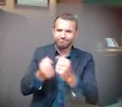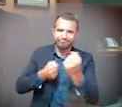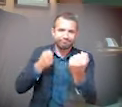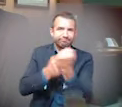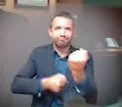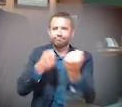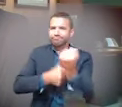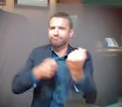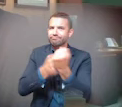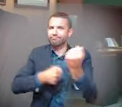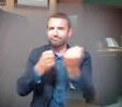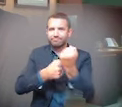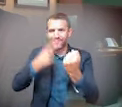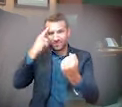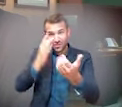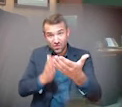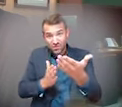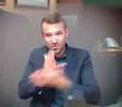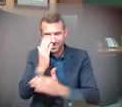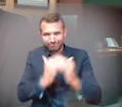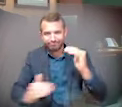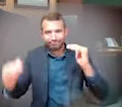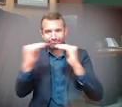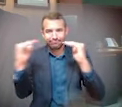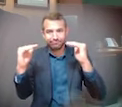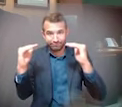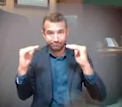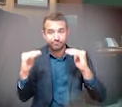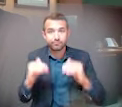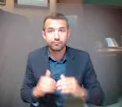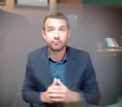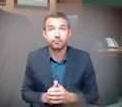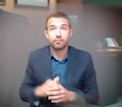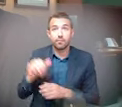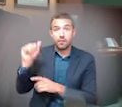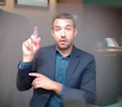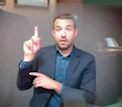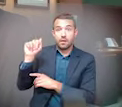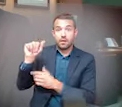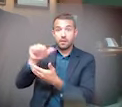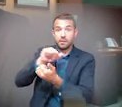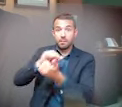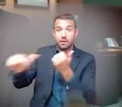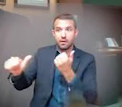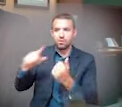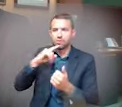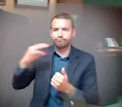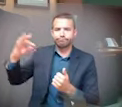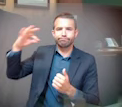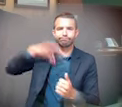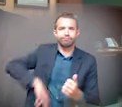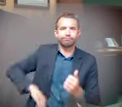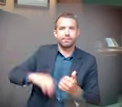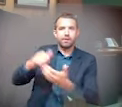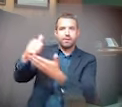for equal rights without the framework of the law, passed the ADA, and I in turn was able to benefit that work to again, step